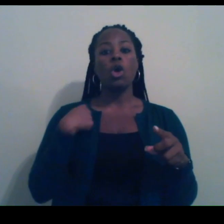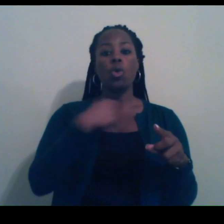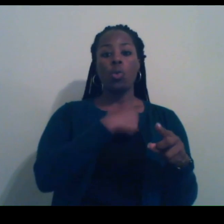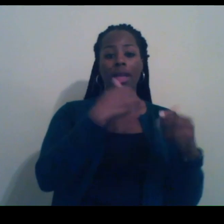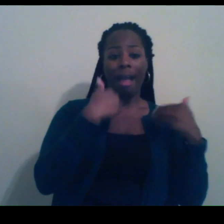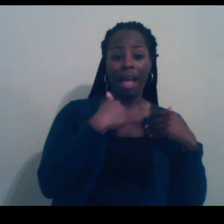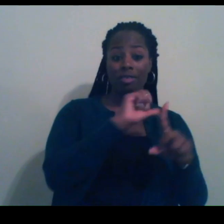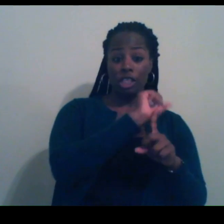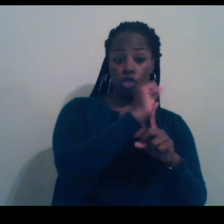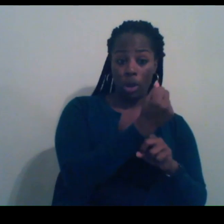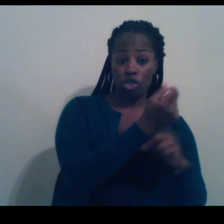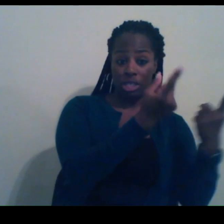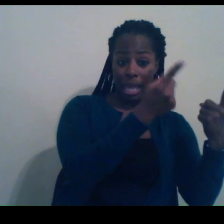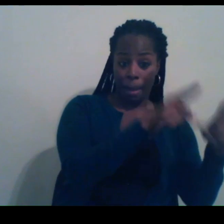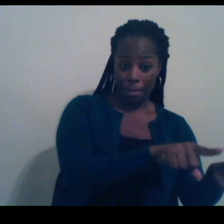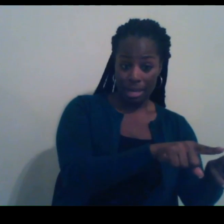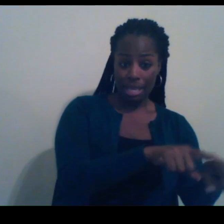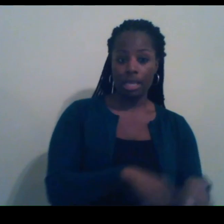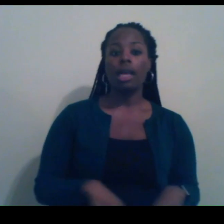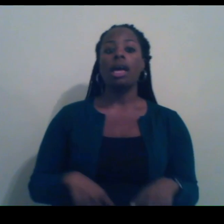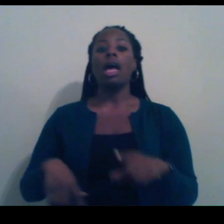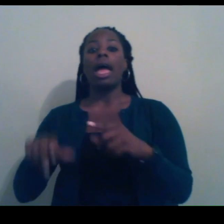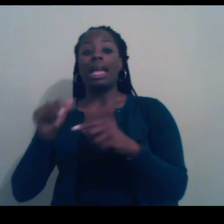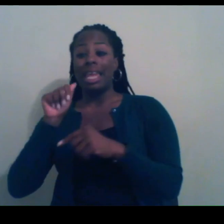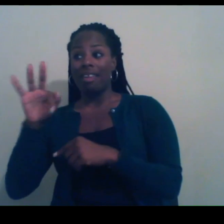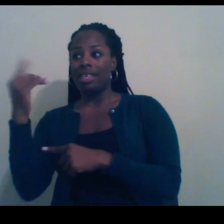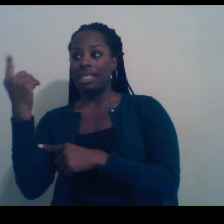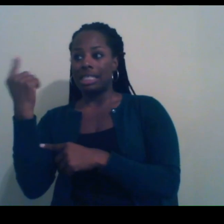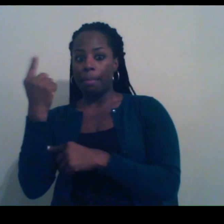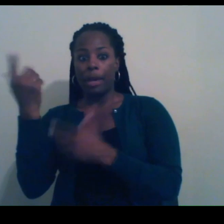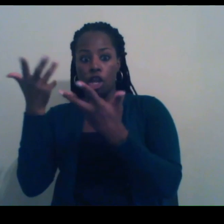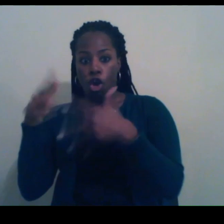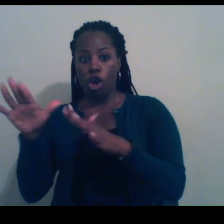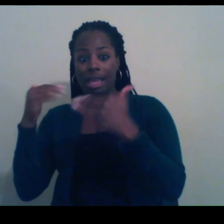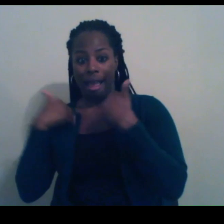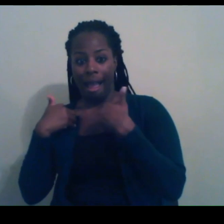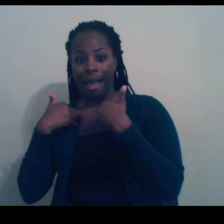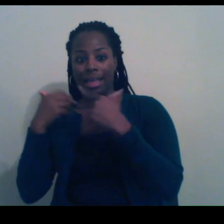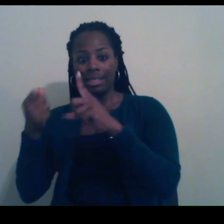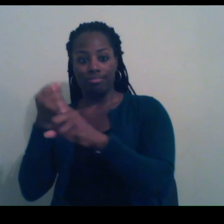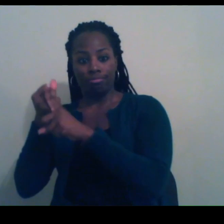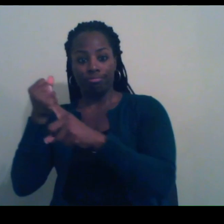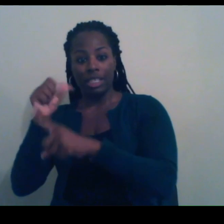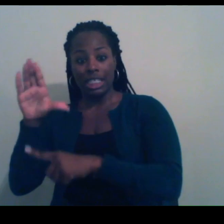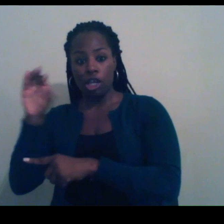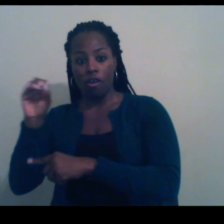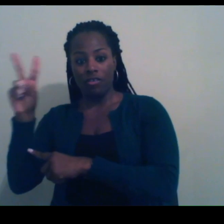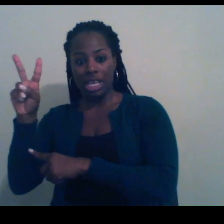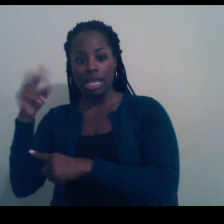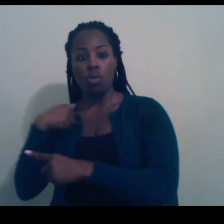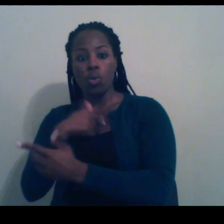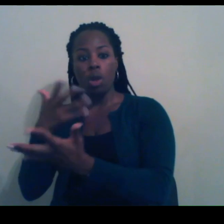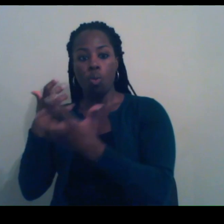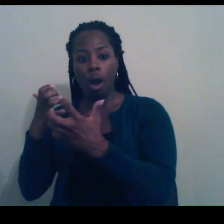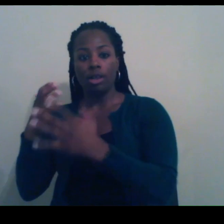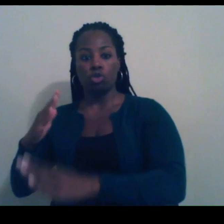controlling the situation of the spread of what's already in here and there are two things that are going on it's the kind of restrictions of travel to areas